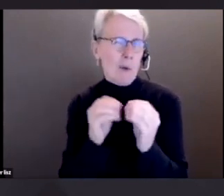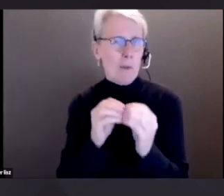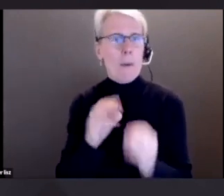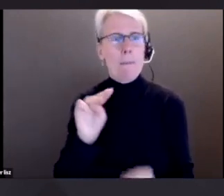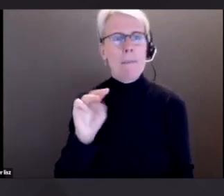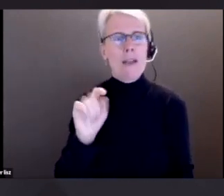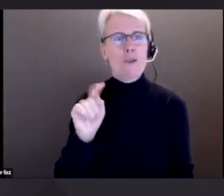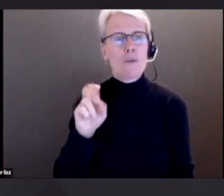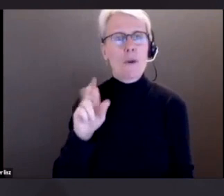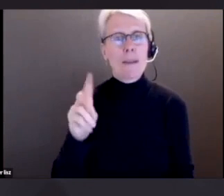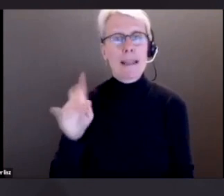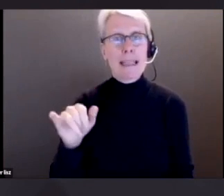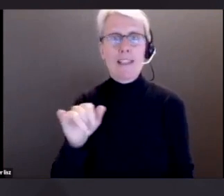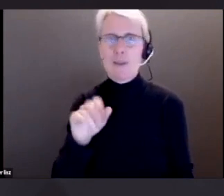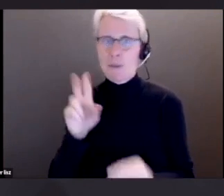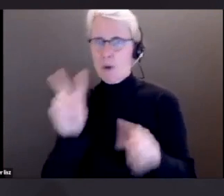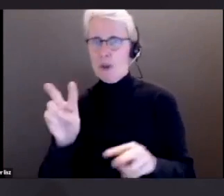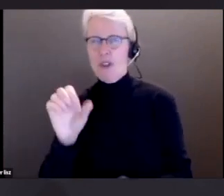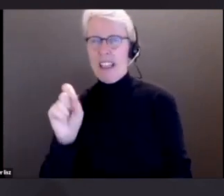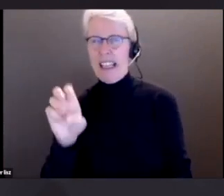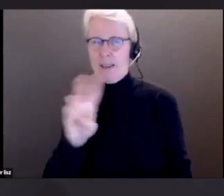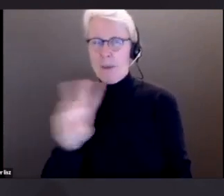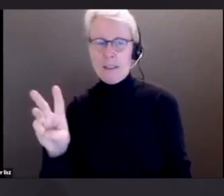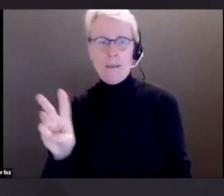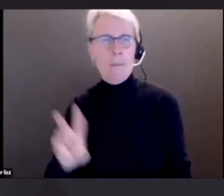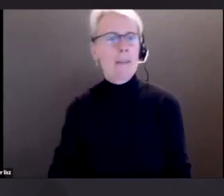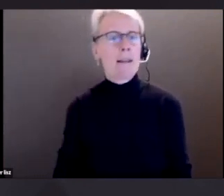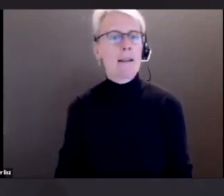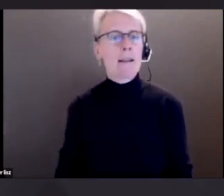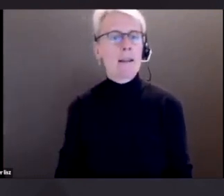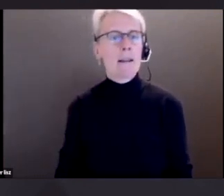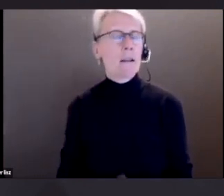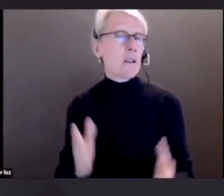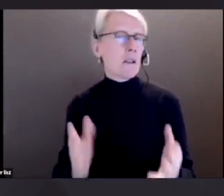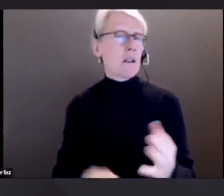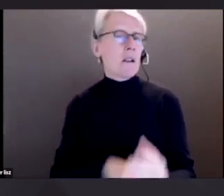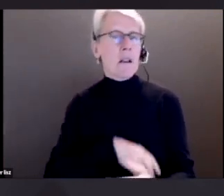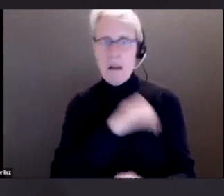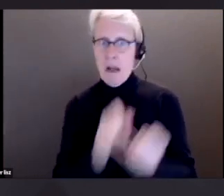And last but not least, you may also consider connecting with your local supported employment professionals